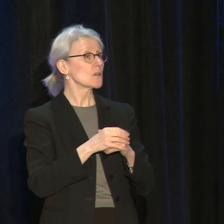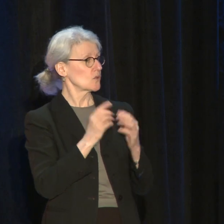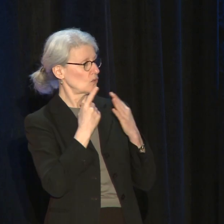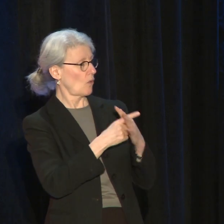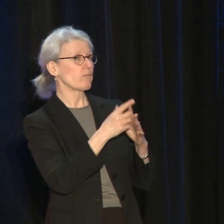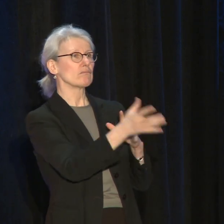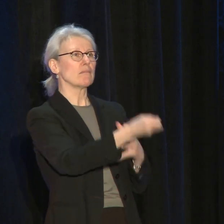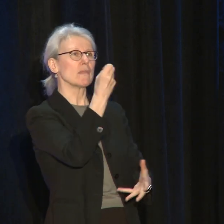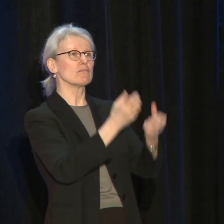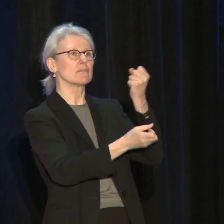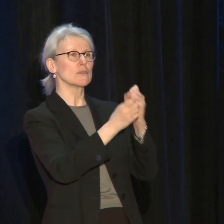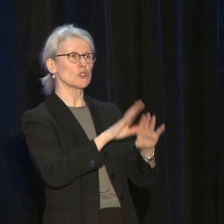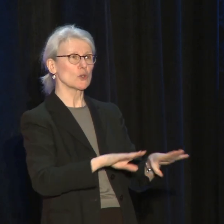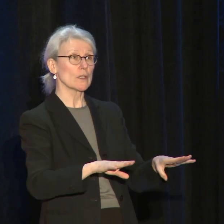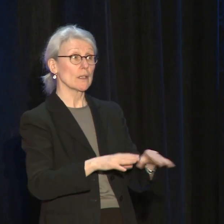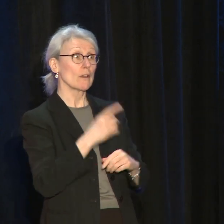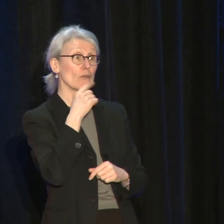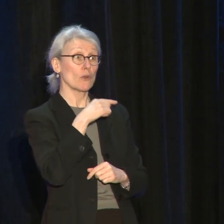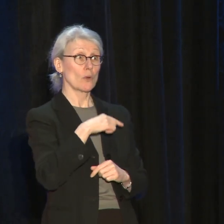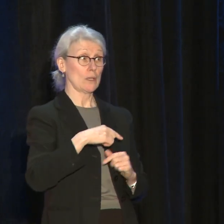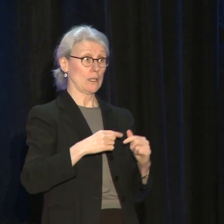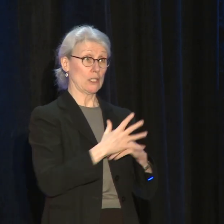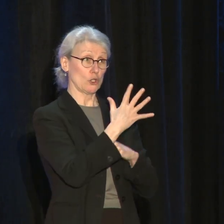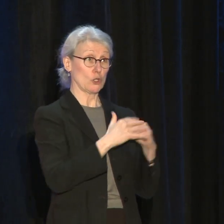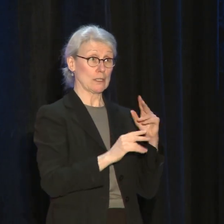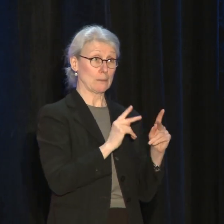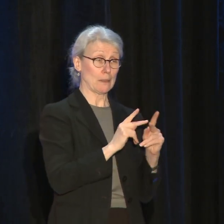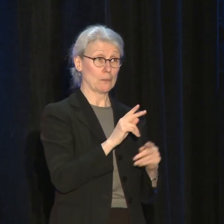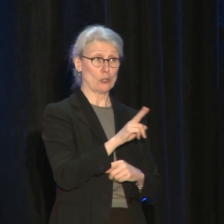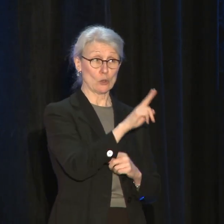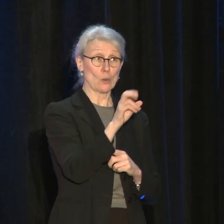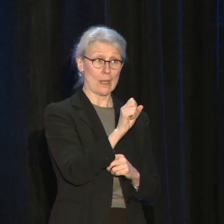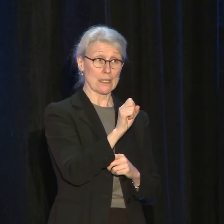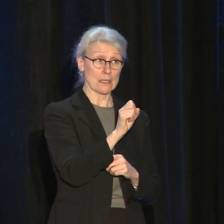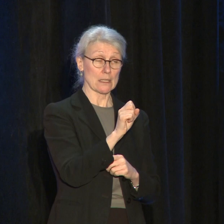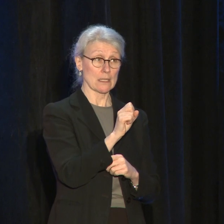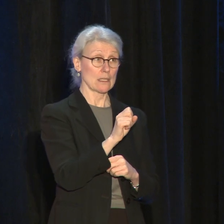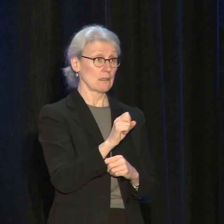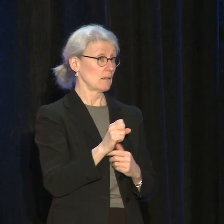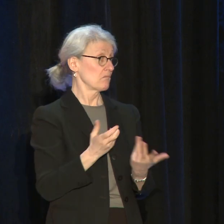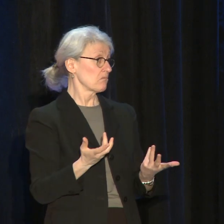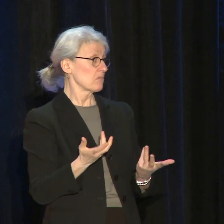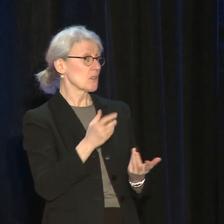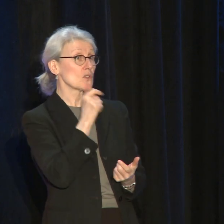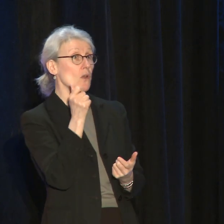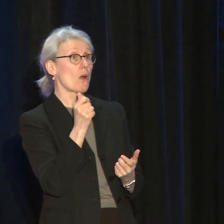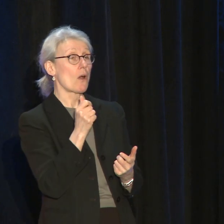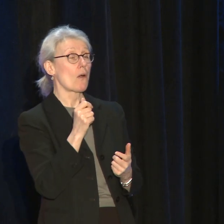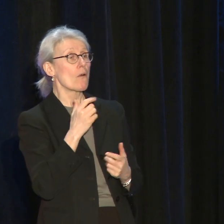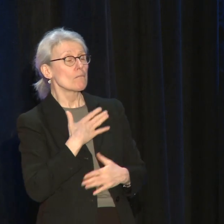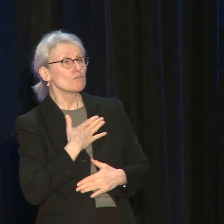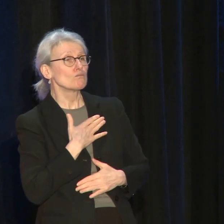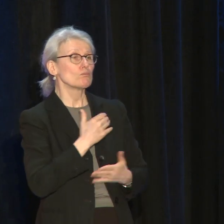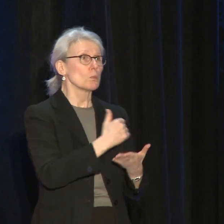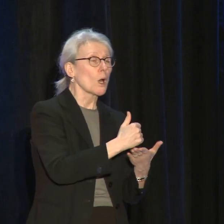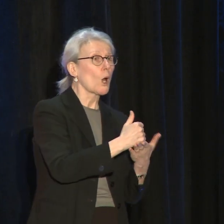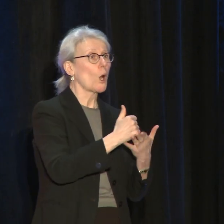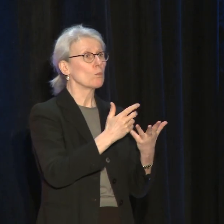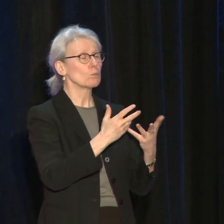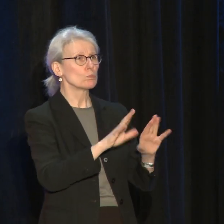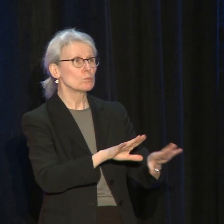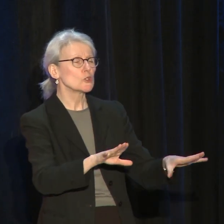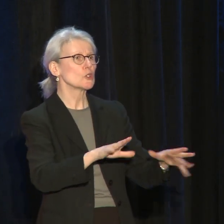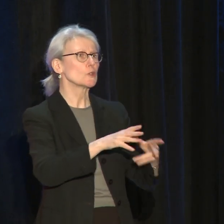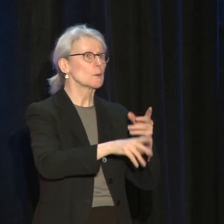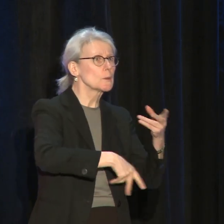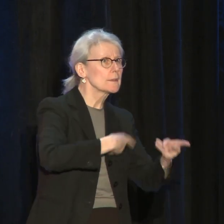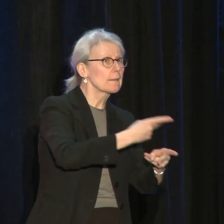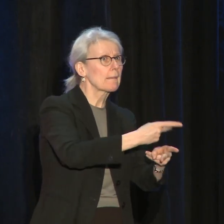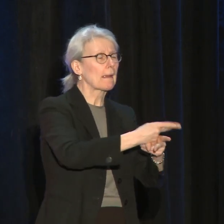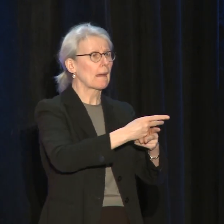for Indigenous people in the United States is not some charitable form of service to help children,